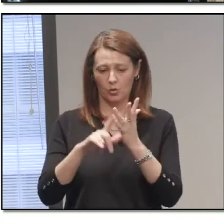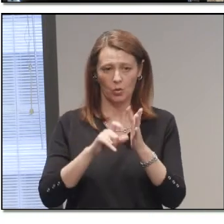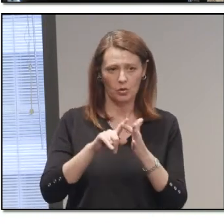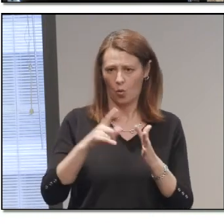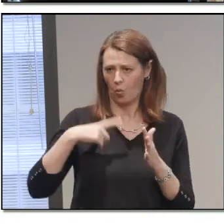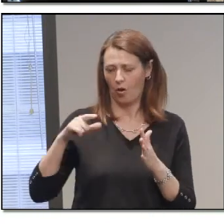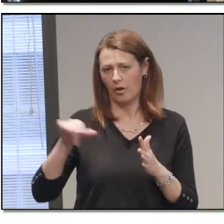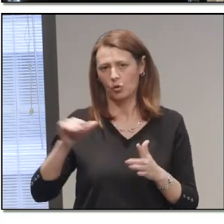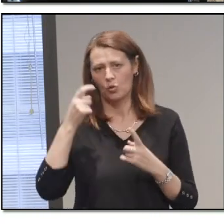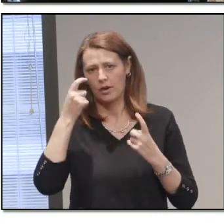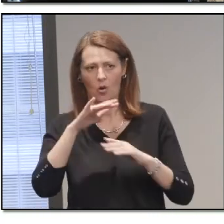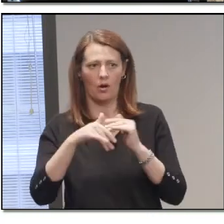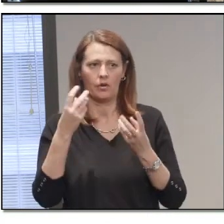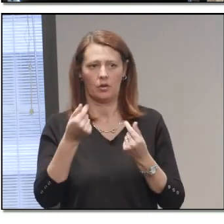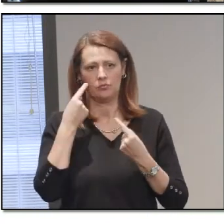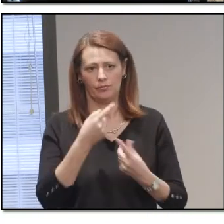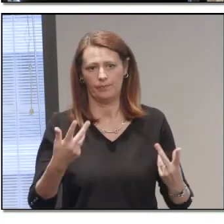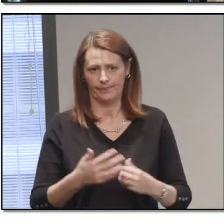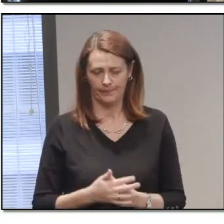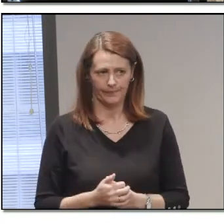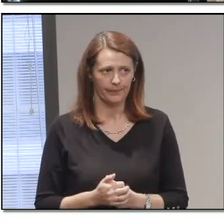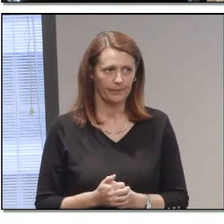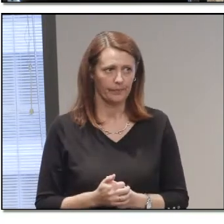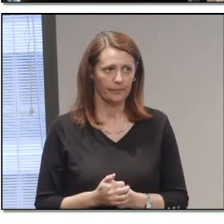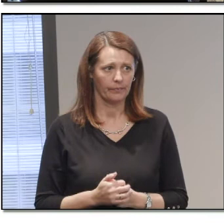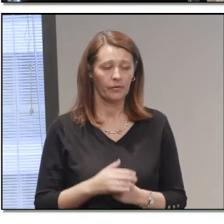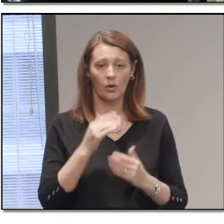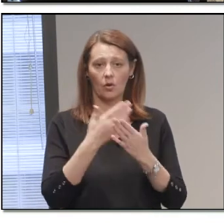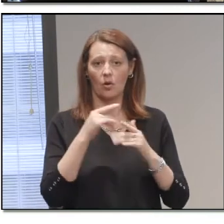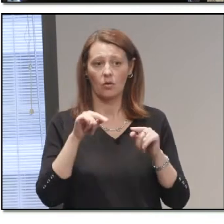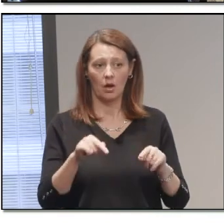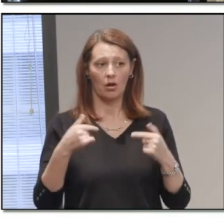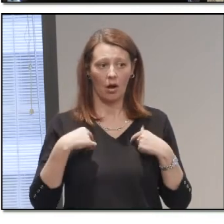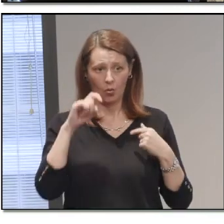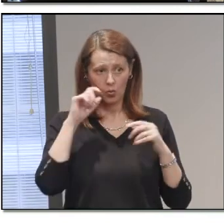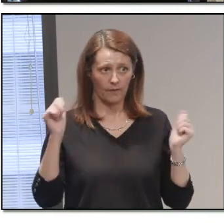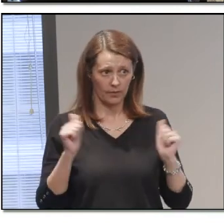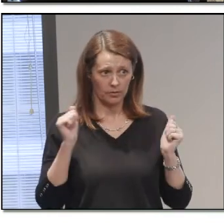care about some of these exposures. And on that I m going to finish and take any questions you